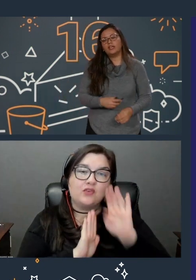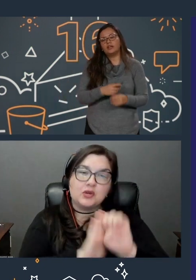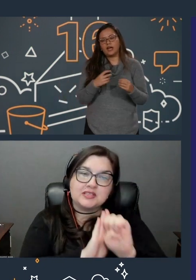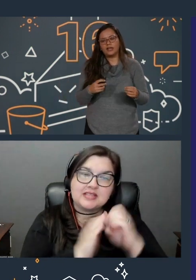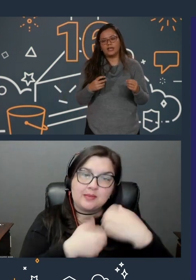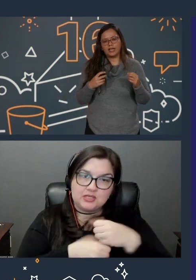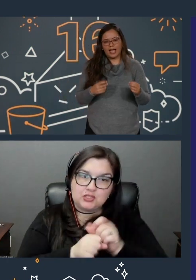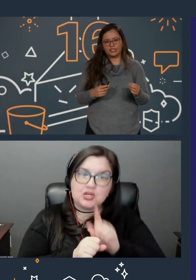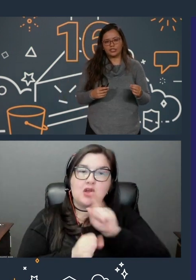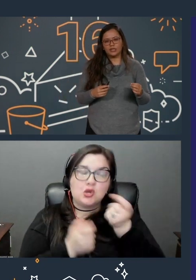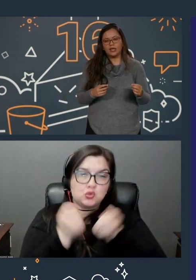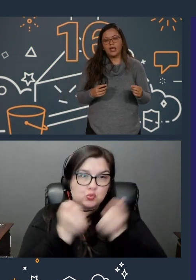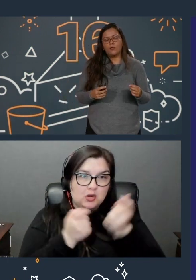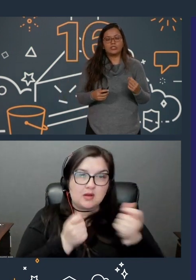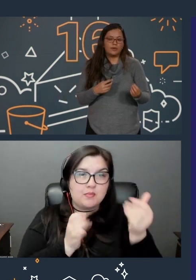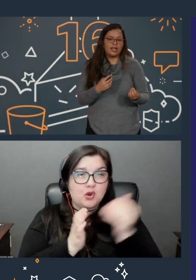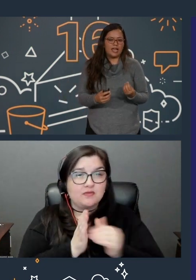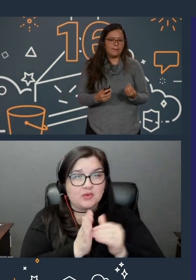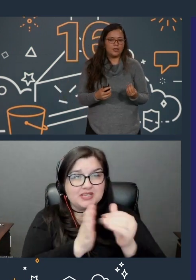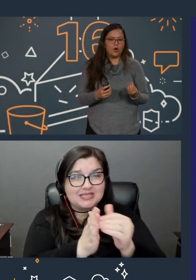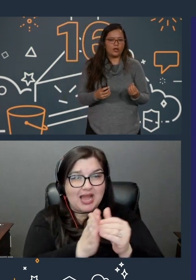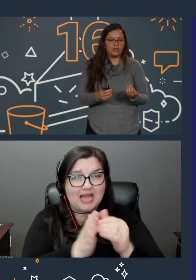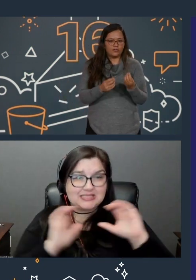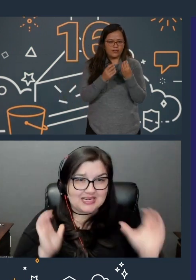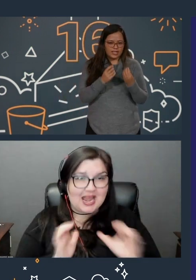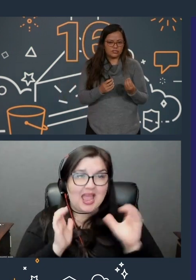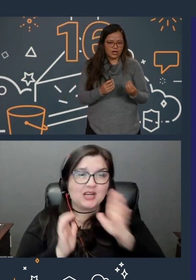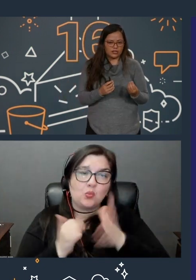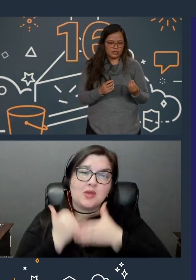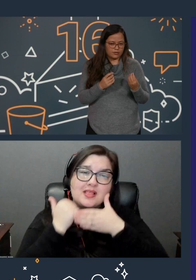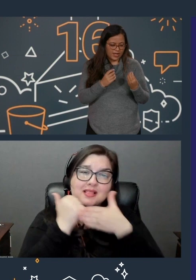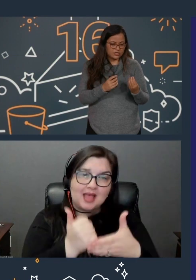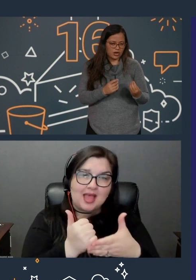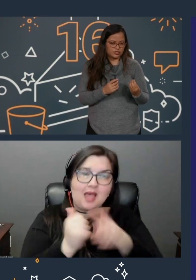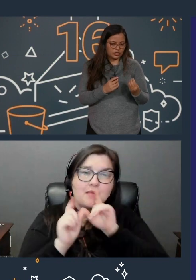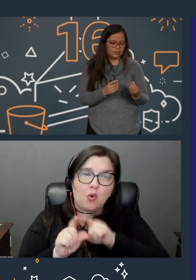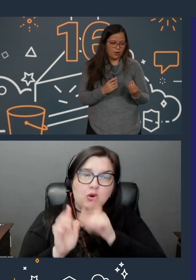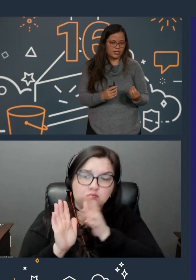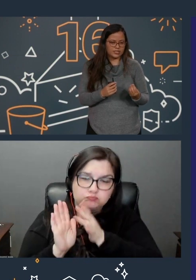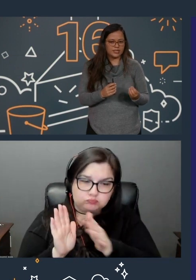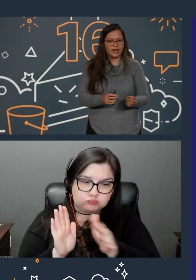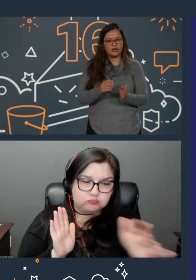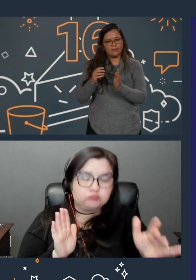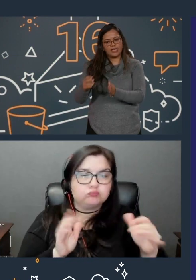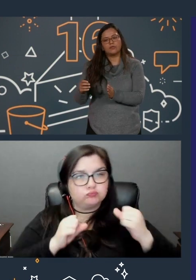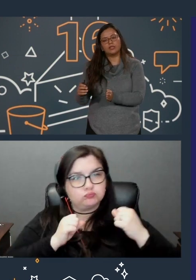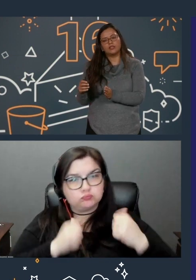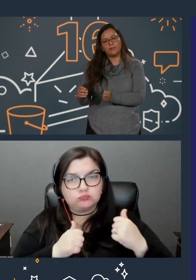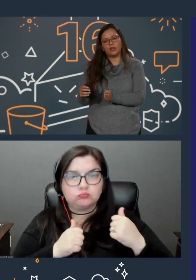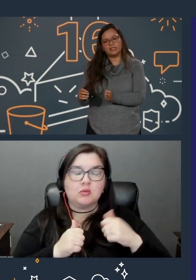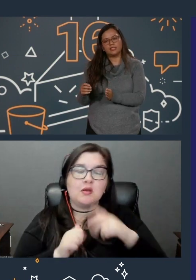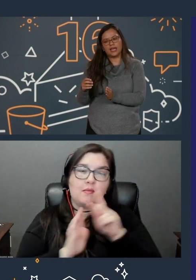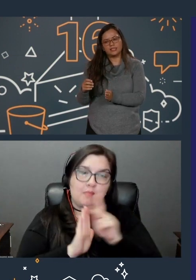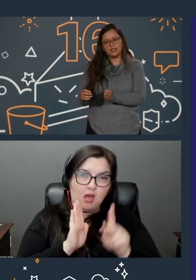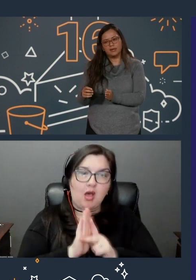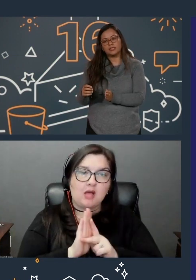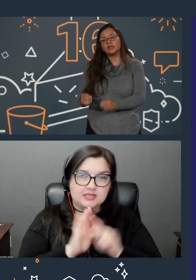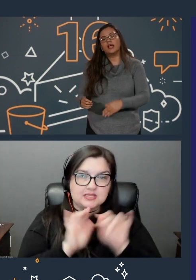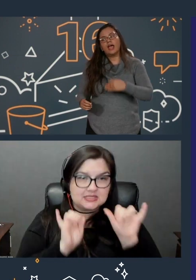any redundant action, which will help you order a well-structured policy that remains within the policy size limits